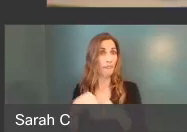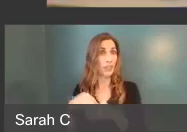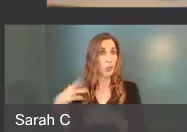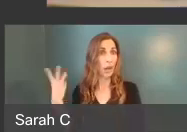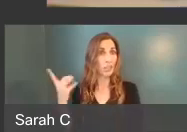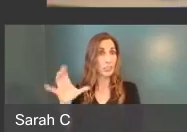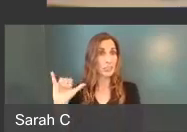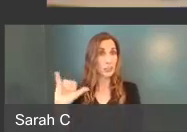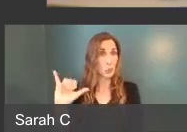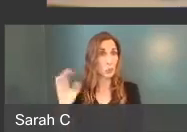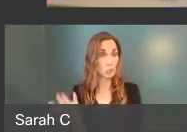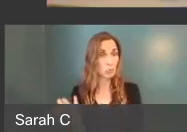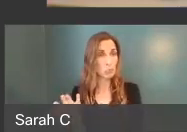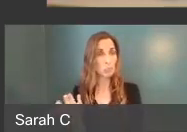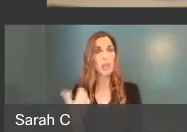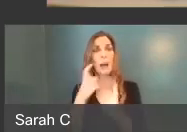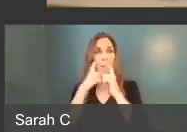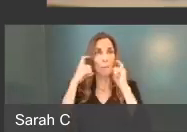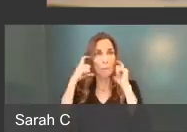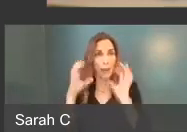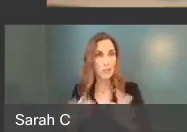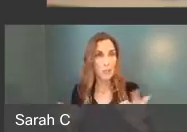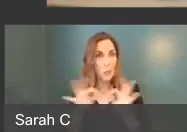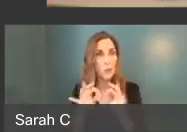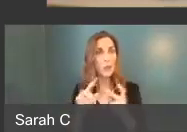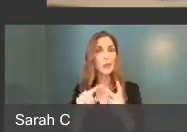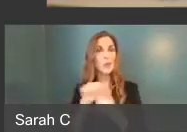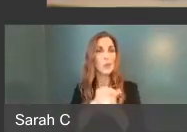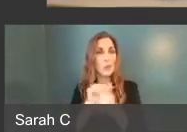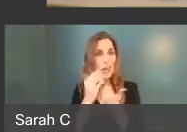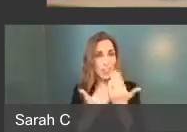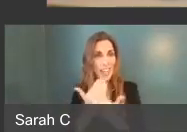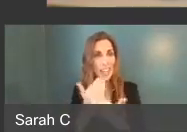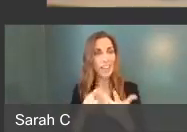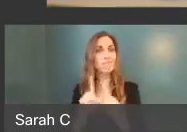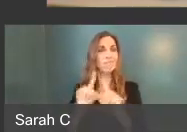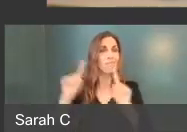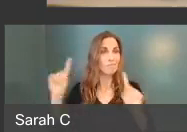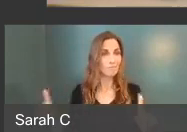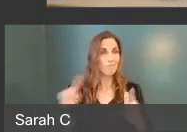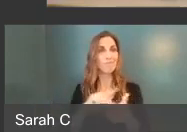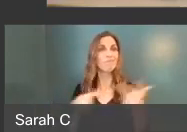wearing that mask, washing your hands, and watching your distance are just as important in Washington.